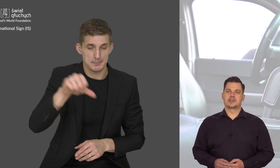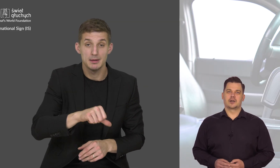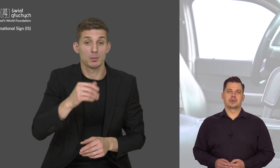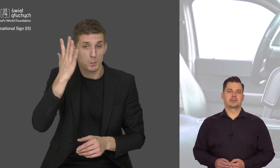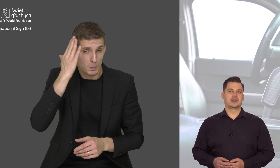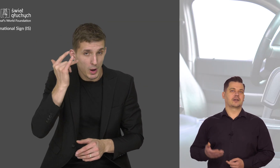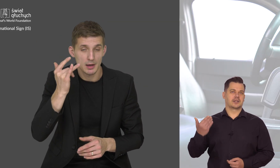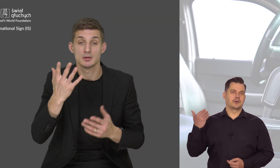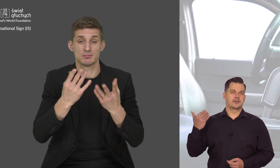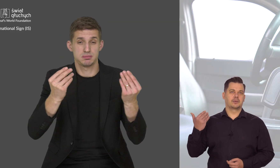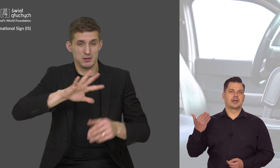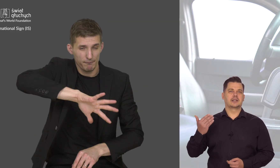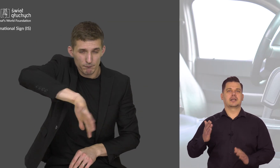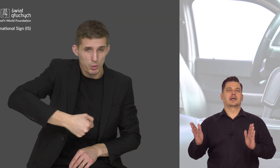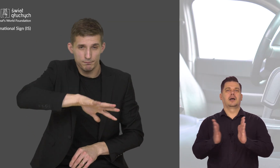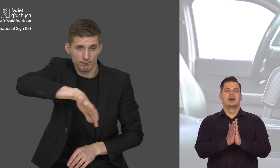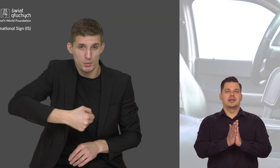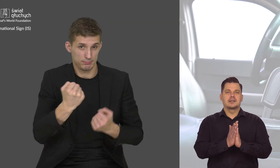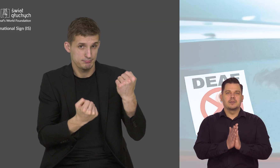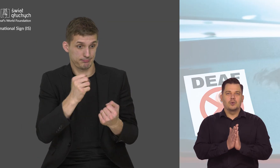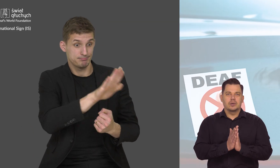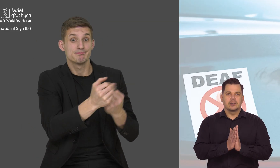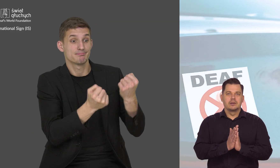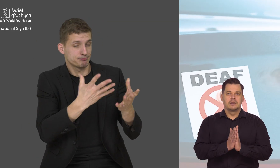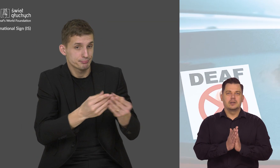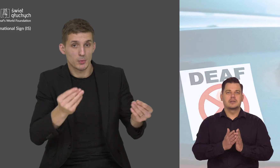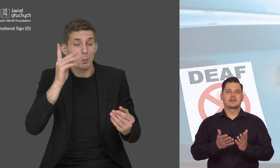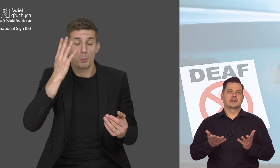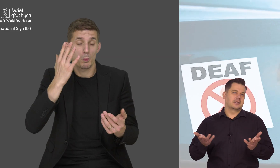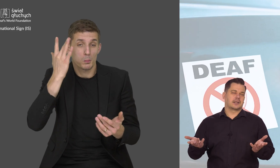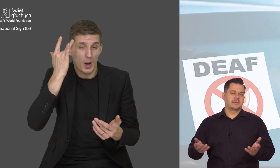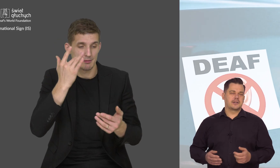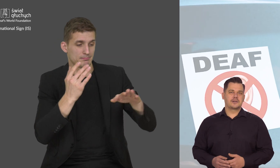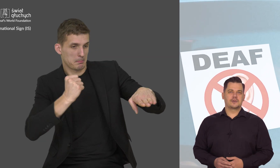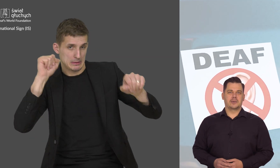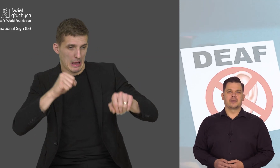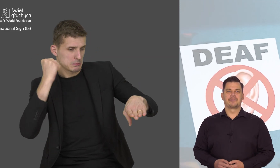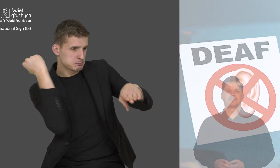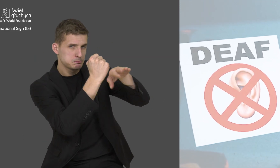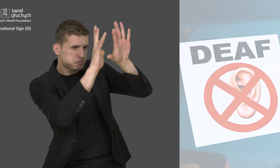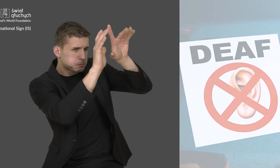Furthermore, many deaf people simply don't want a "Deaf" label on their vehicle—